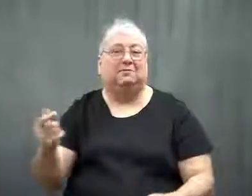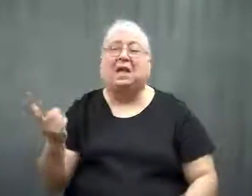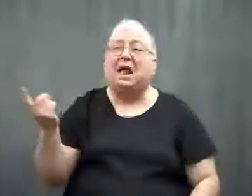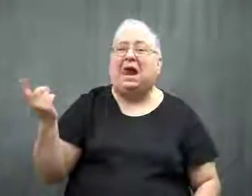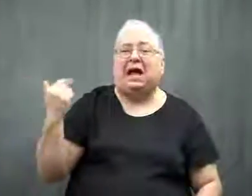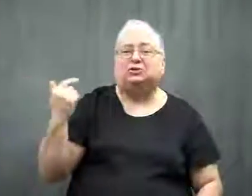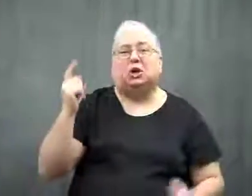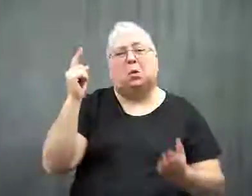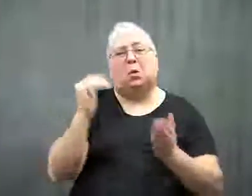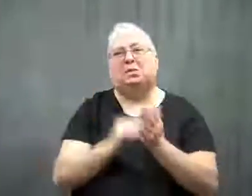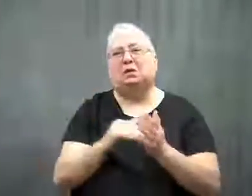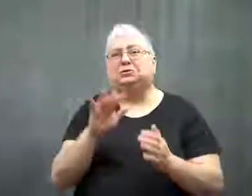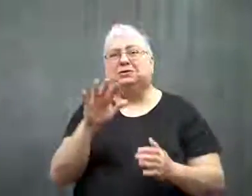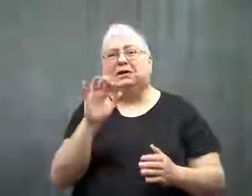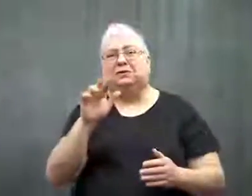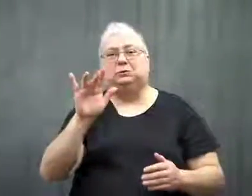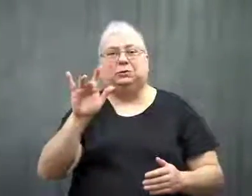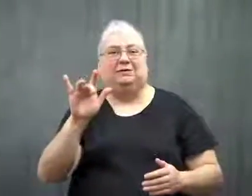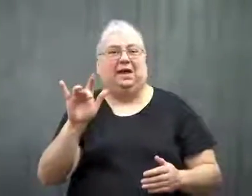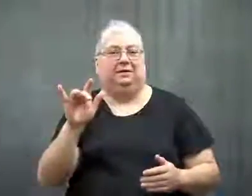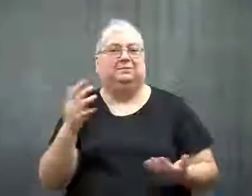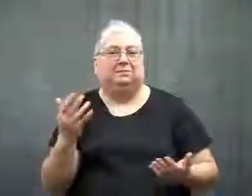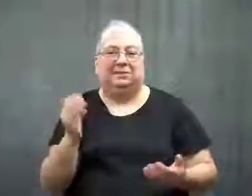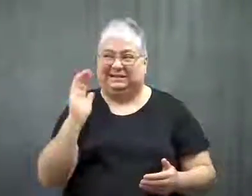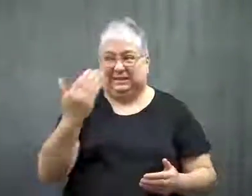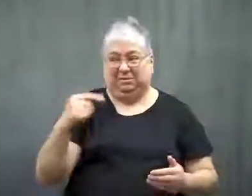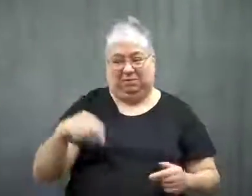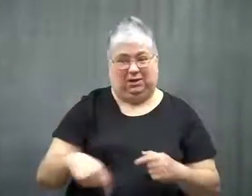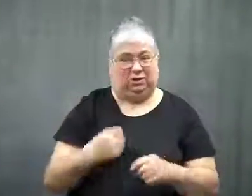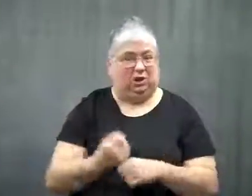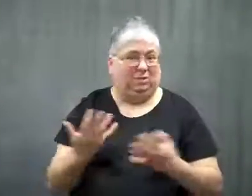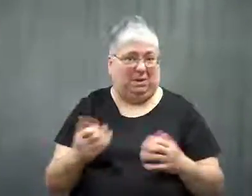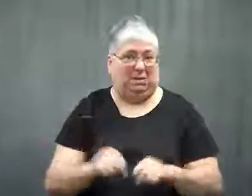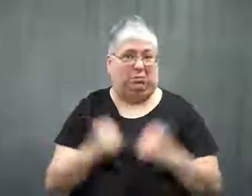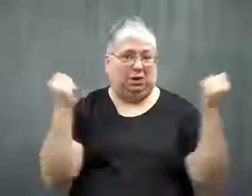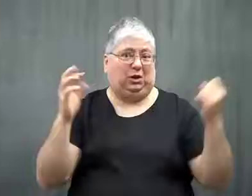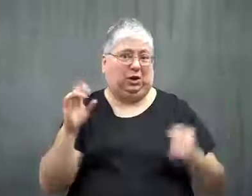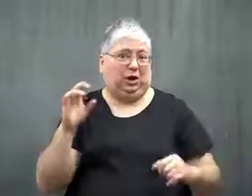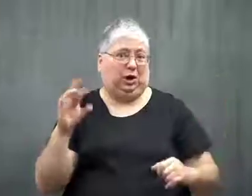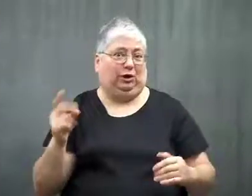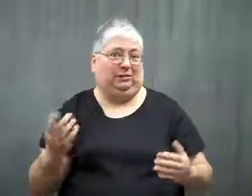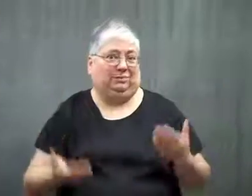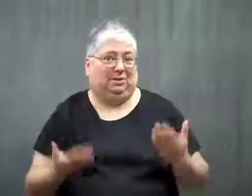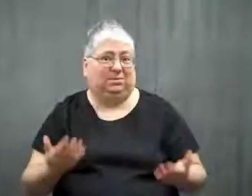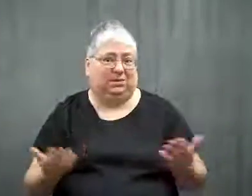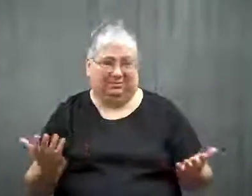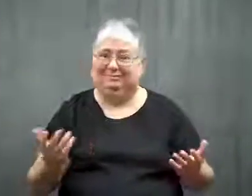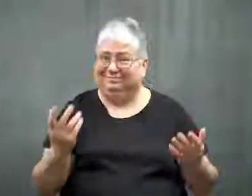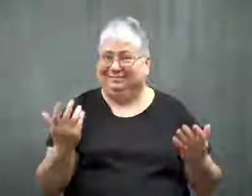Last year, there were 1525. This year appears to be on track to break a record.